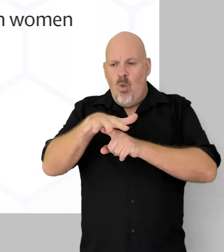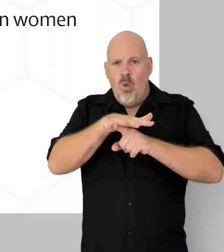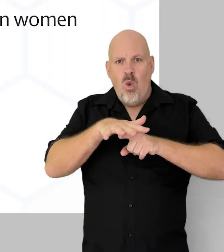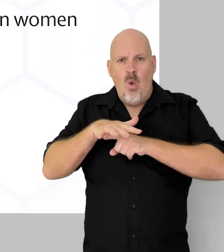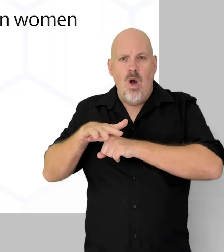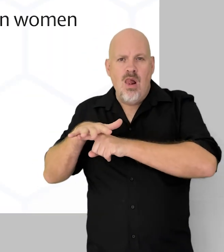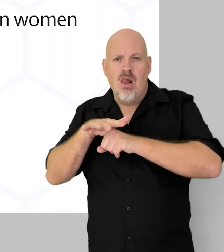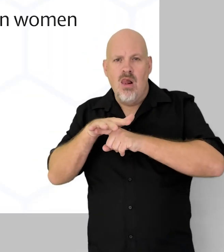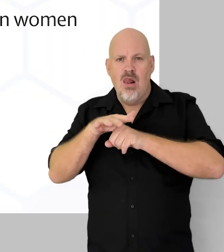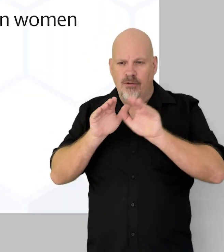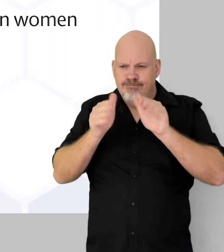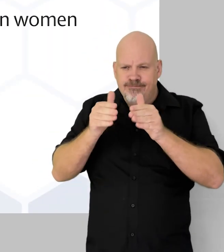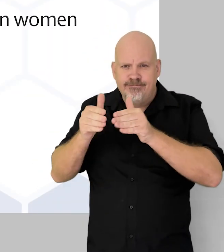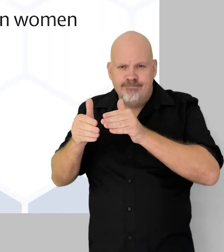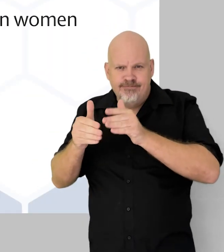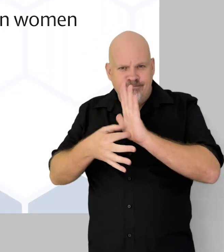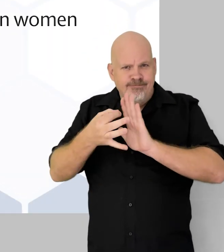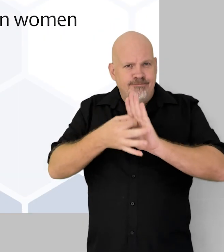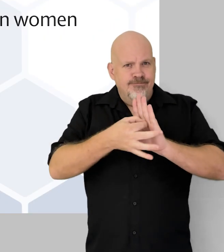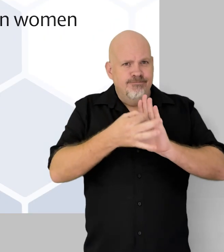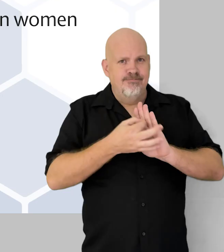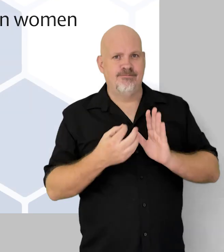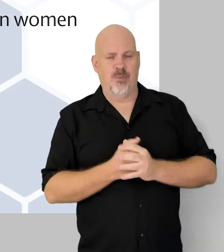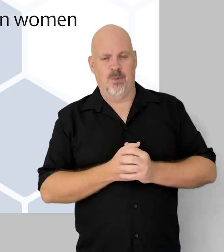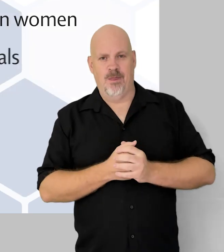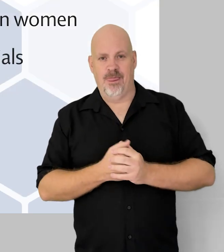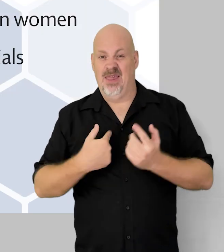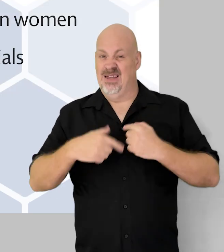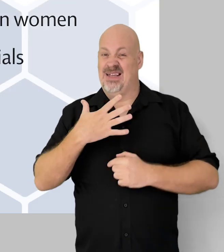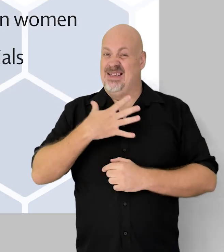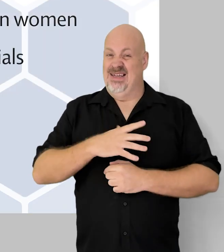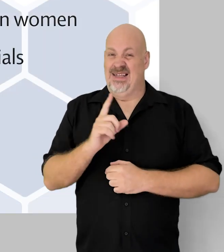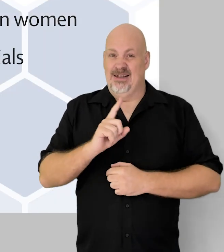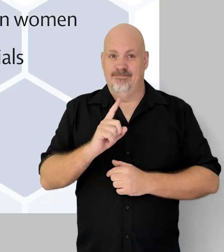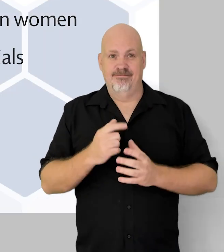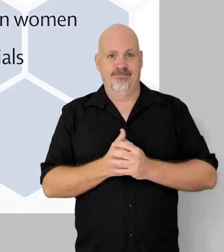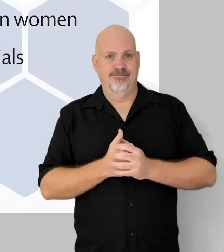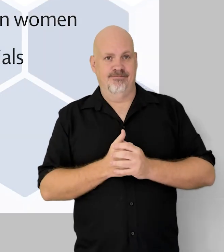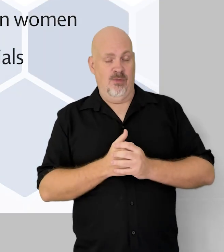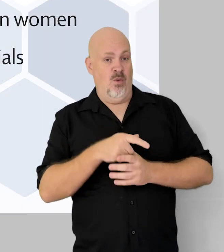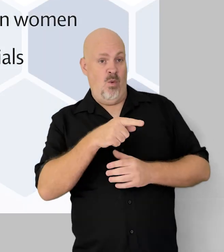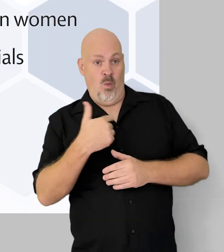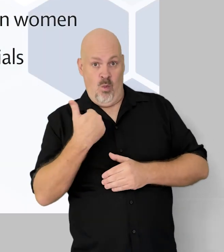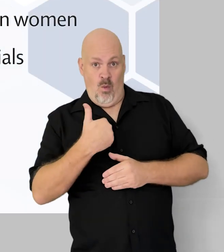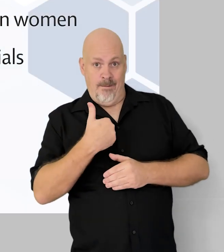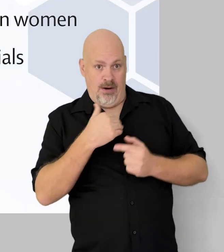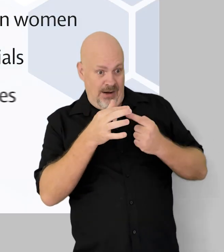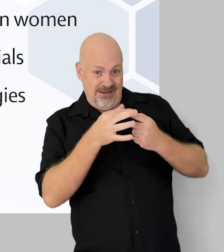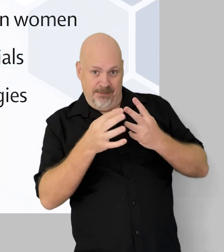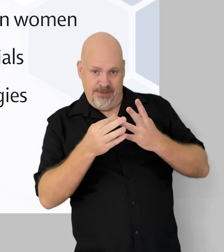we must improve early recognition of symptoms in women, increased their representation in clinical trials, develop